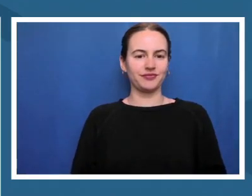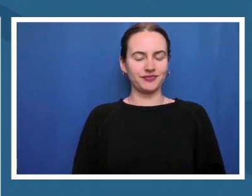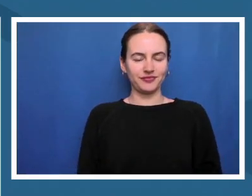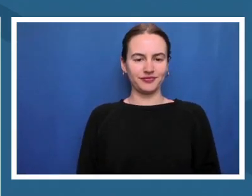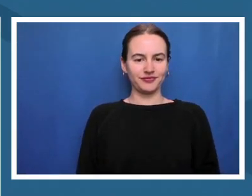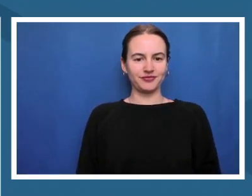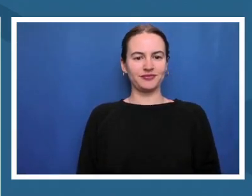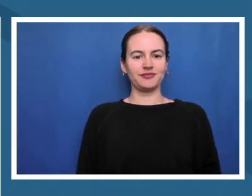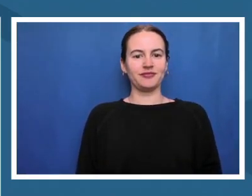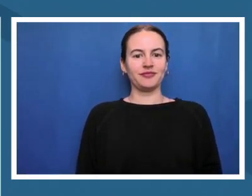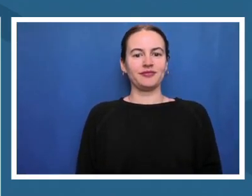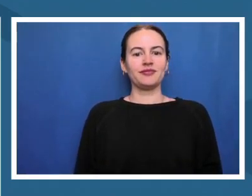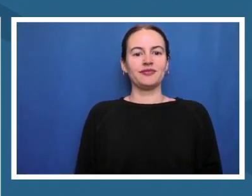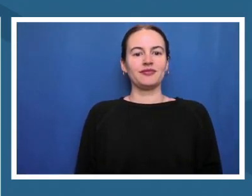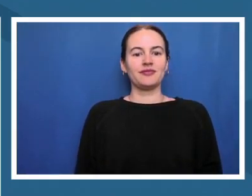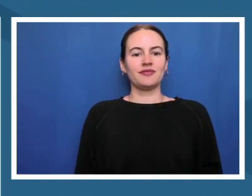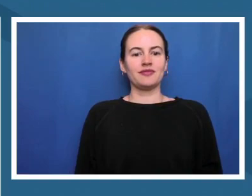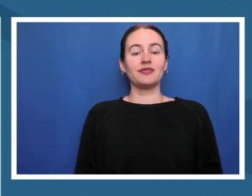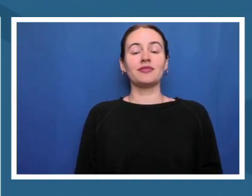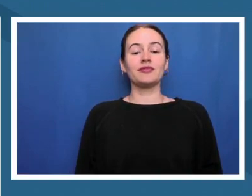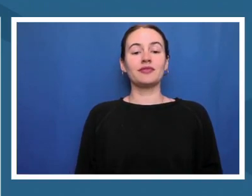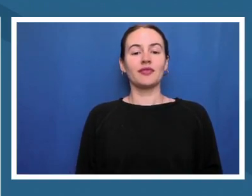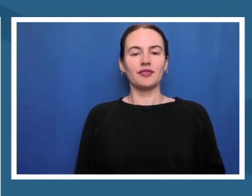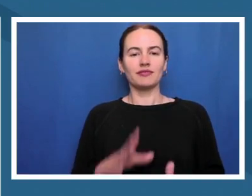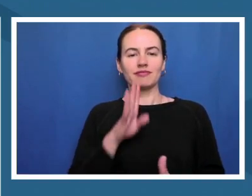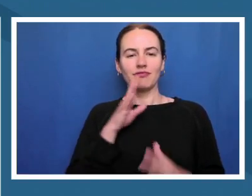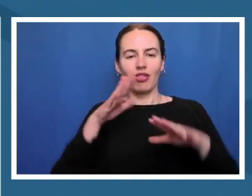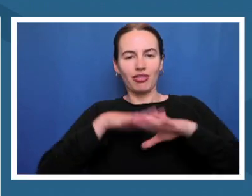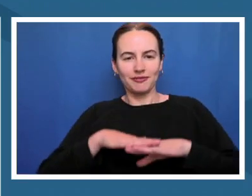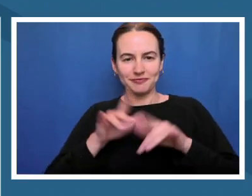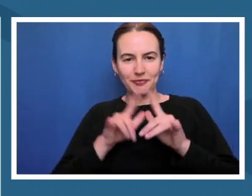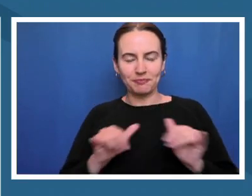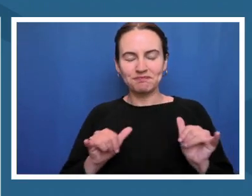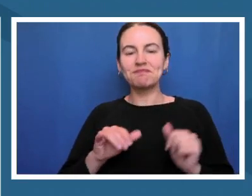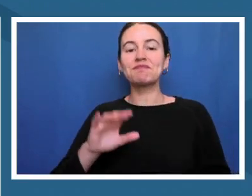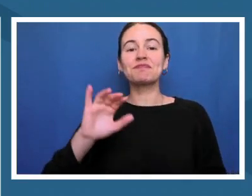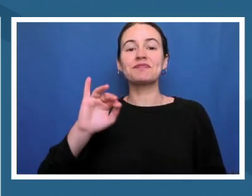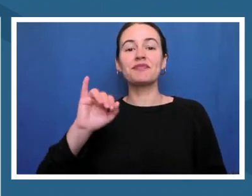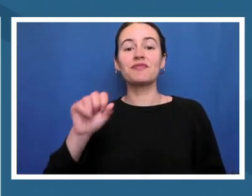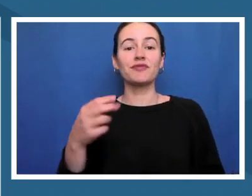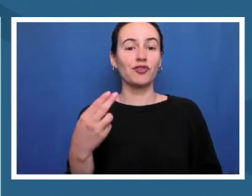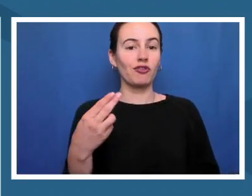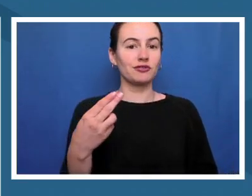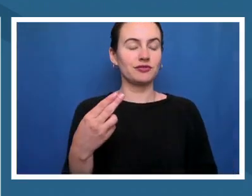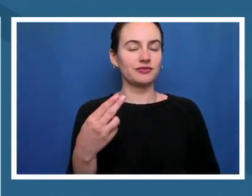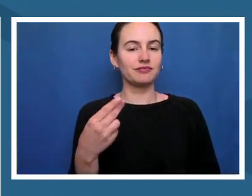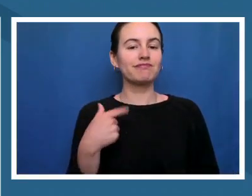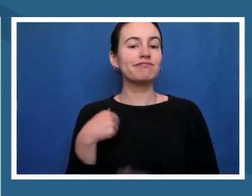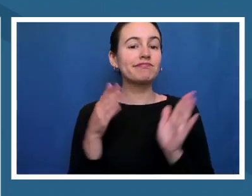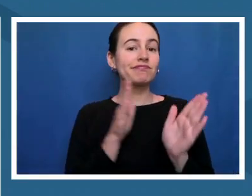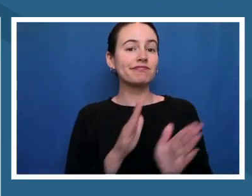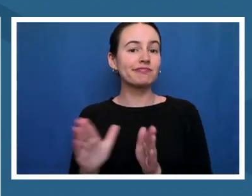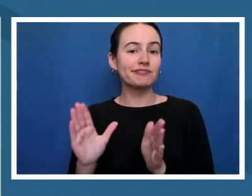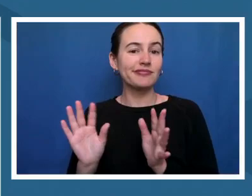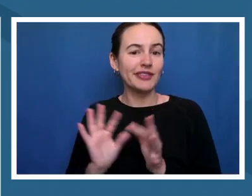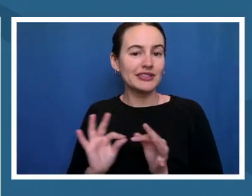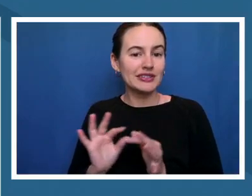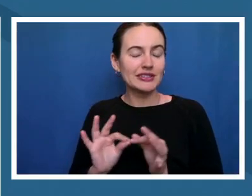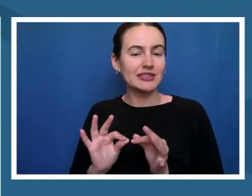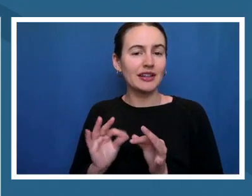and i think we have oh good good yeah i was just gonna say i've had